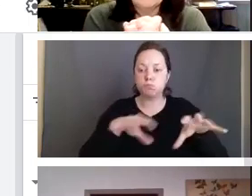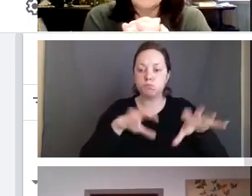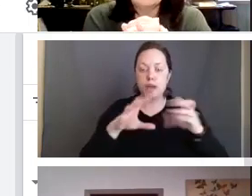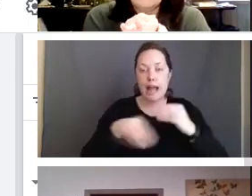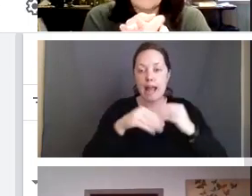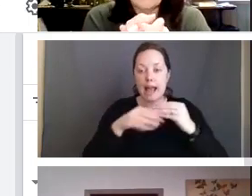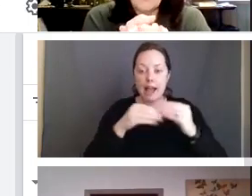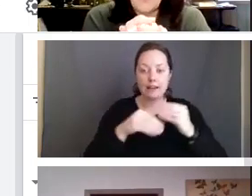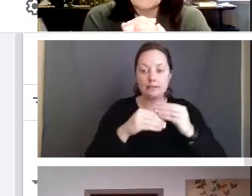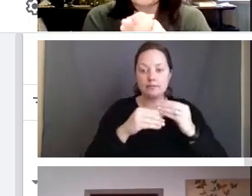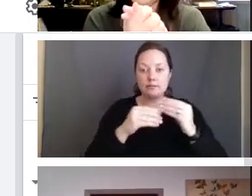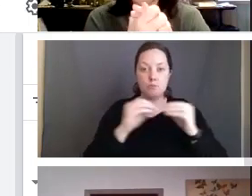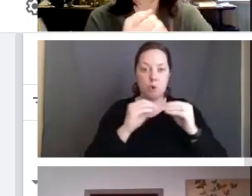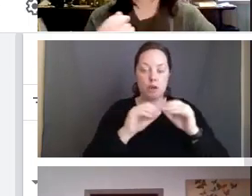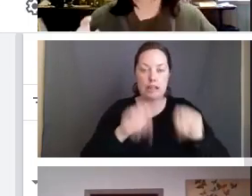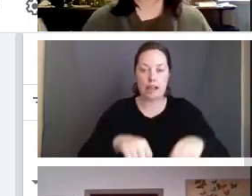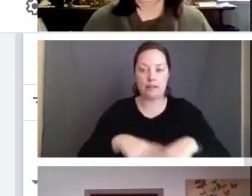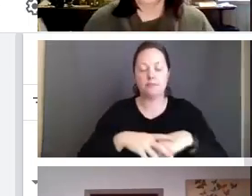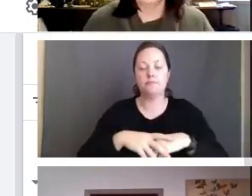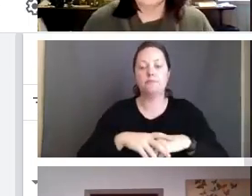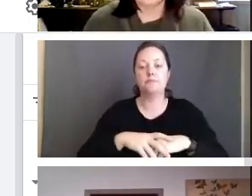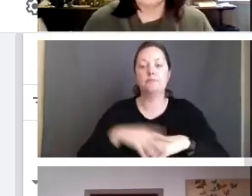side and I would have text over here.